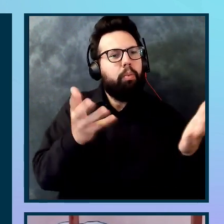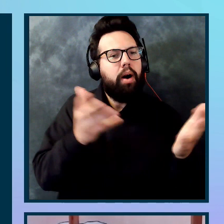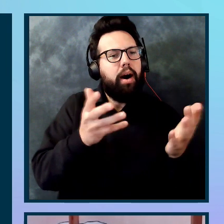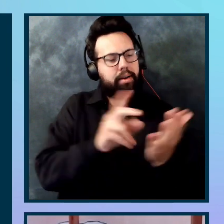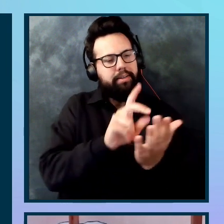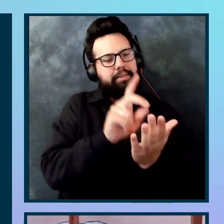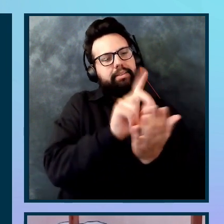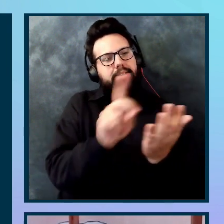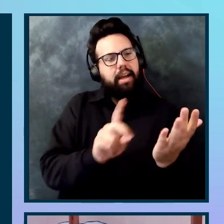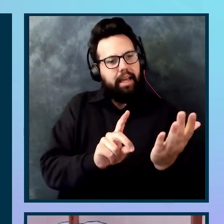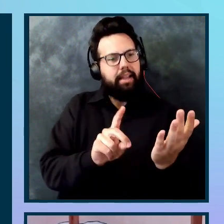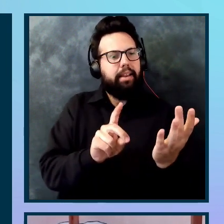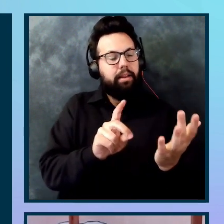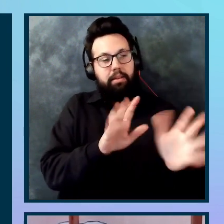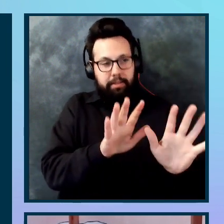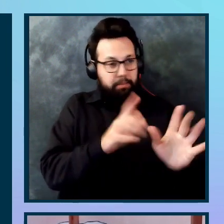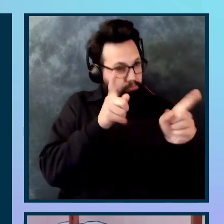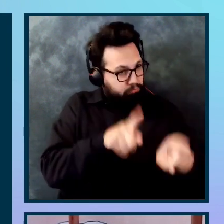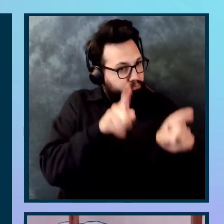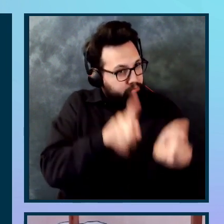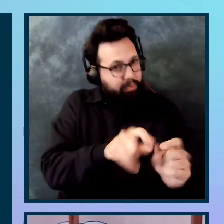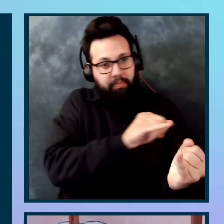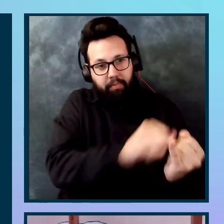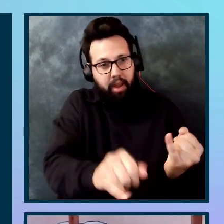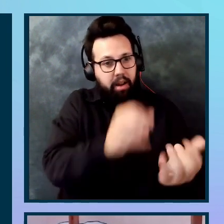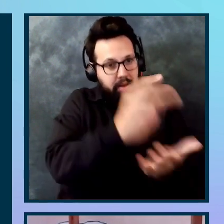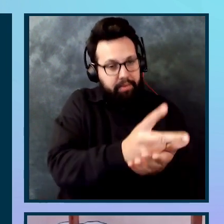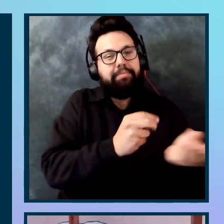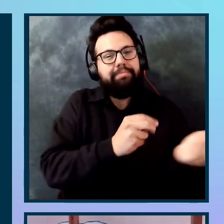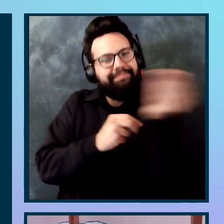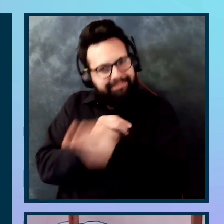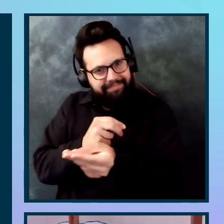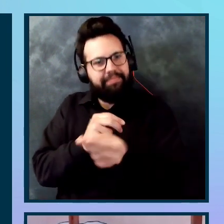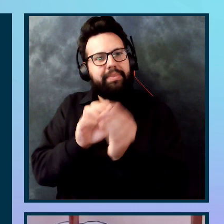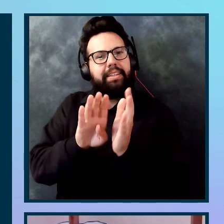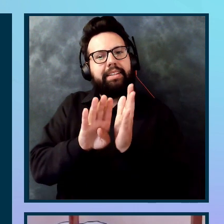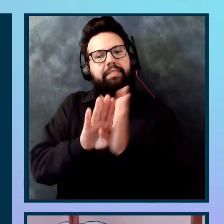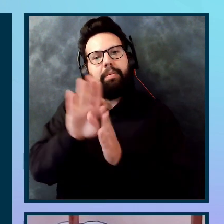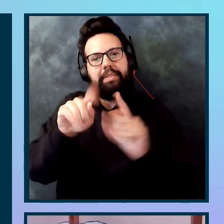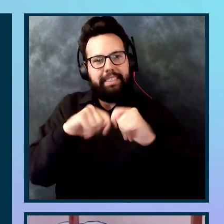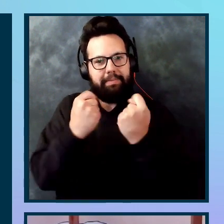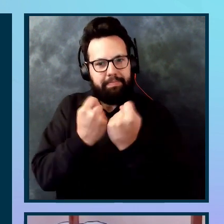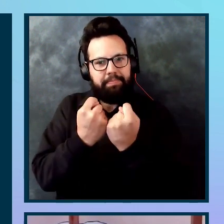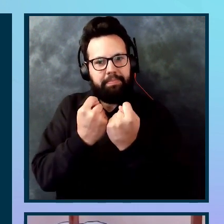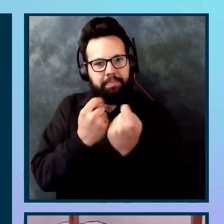getting that design finalized, and then it's passed off to the development team. When the development team gets it, there's gonna be someone on the team,